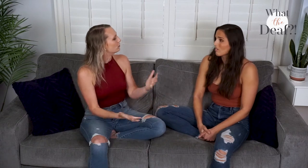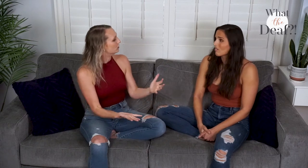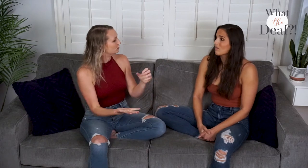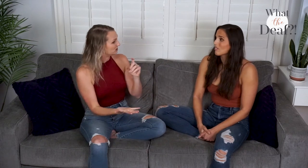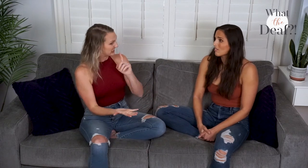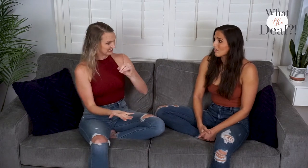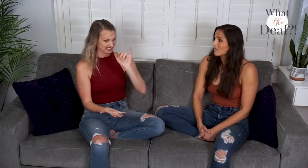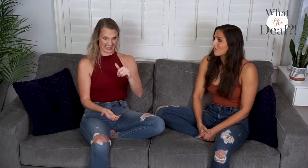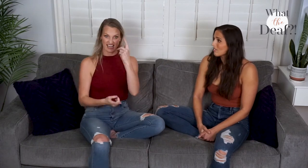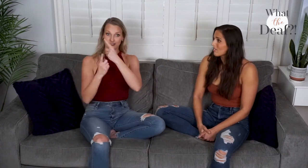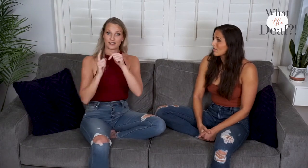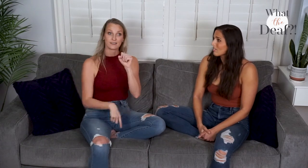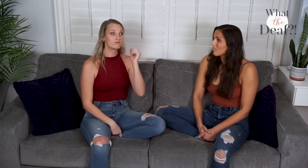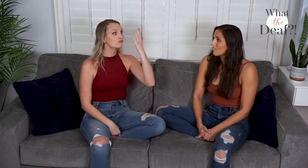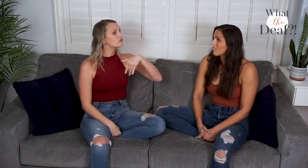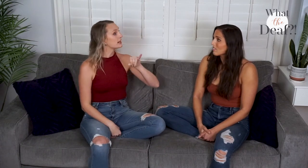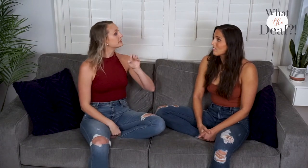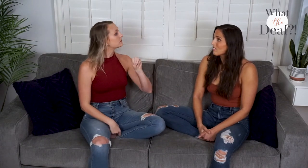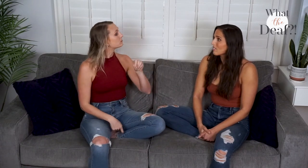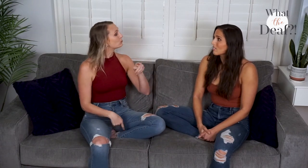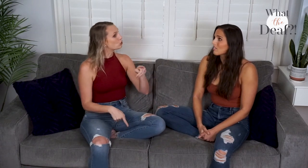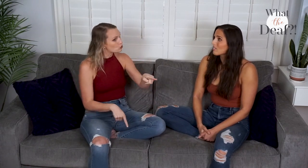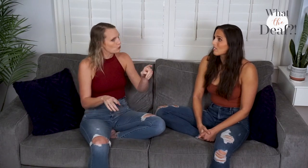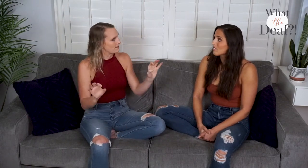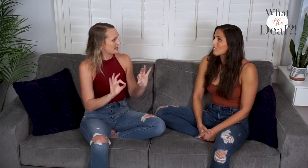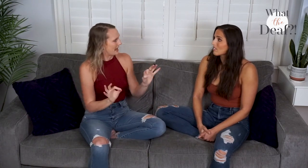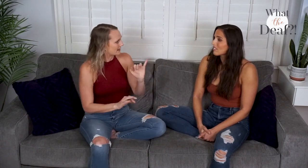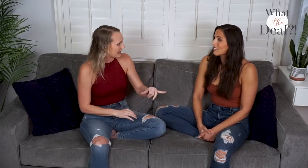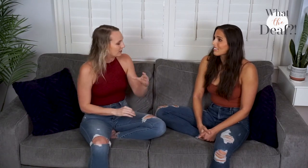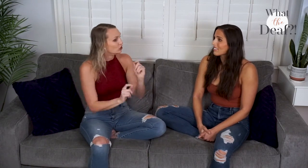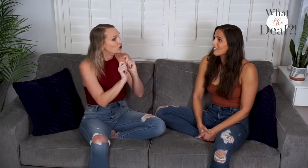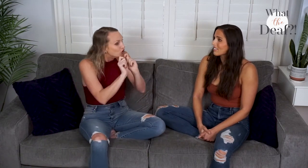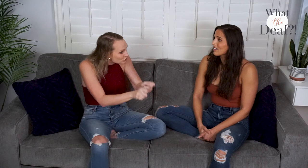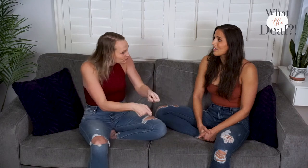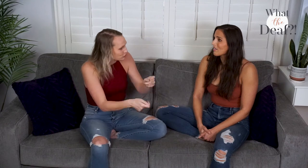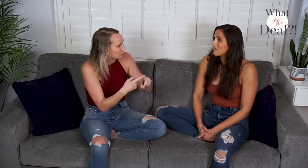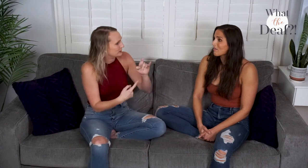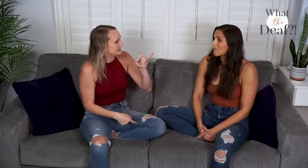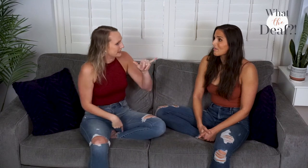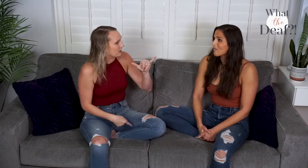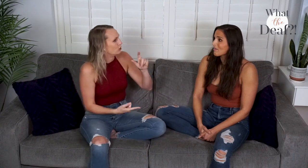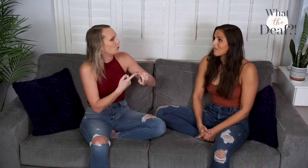So is that considered overlooking an -ism behavior? ‘Cause you’re minimizing it which contributes to society